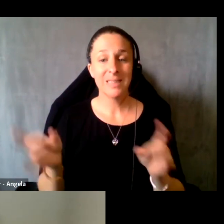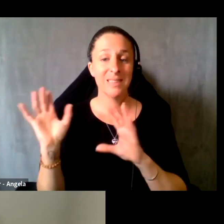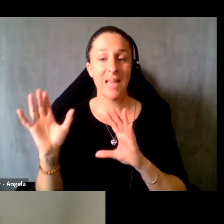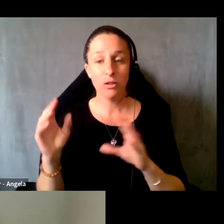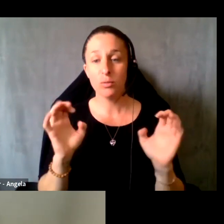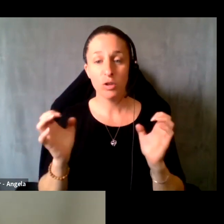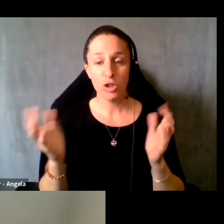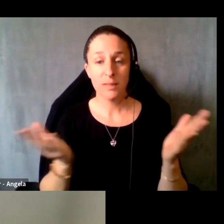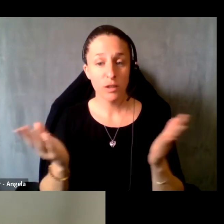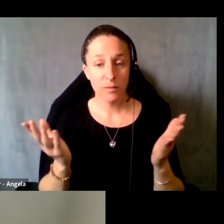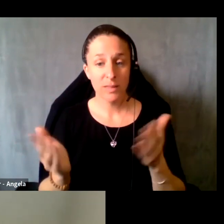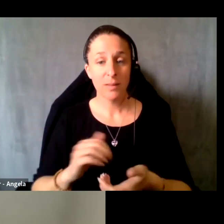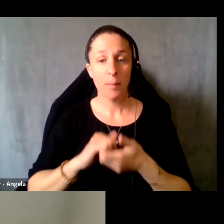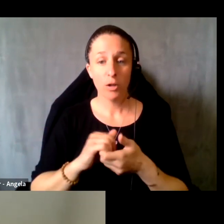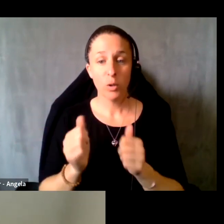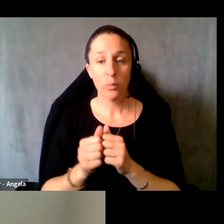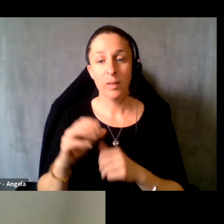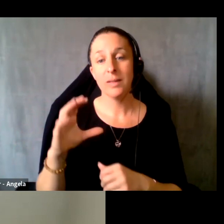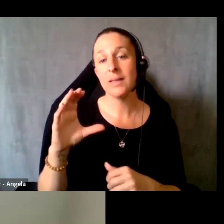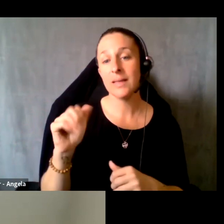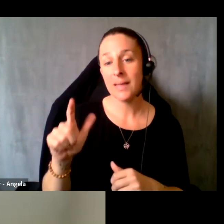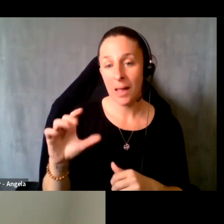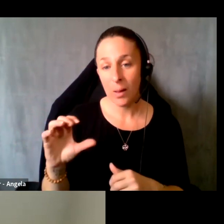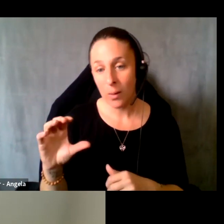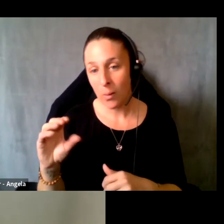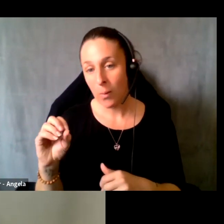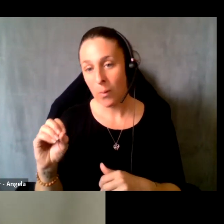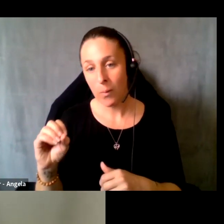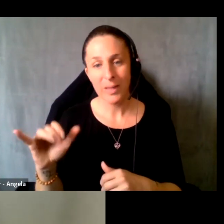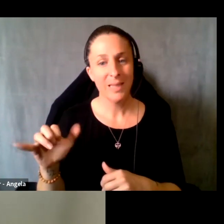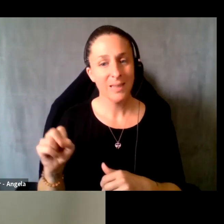services in partnership with CalOES, so a lot of the things that were previously mentioned